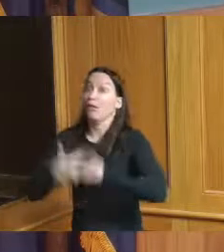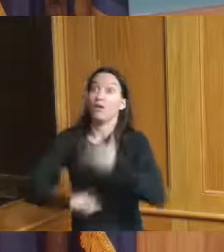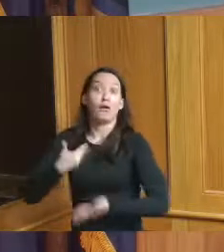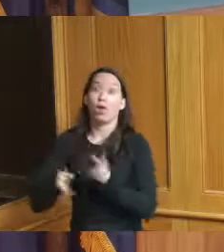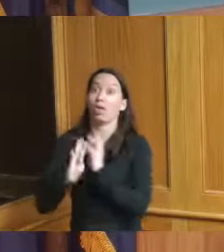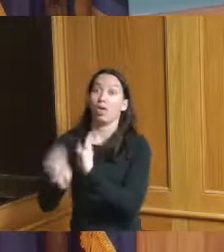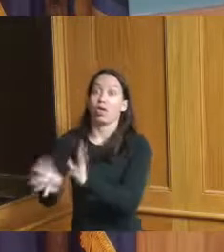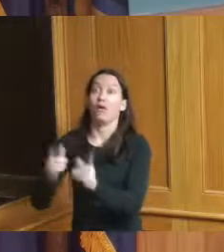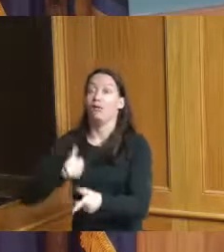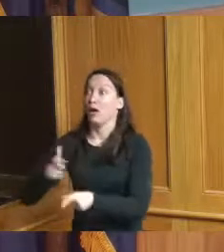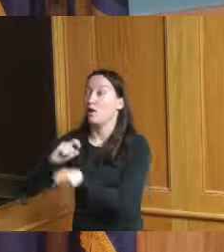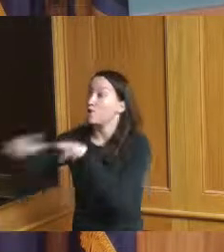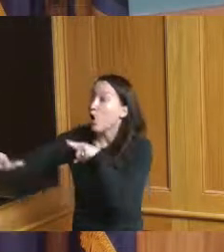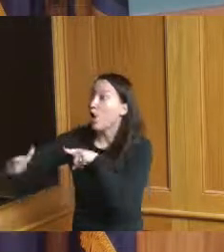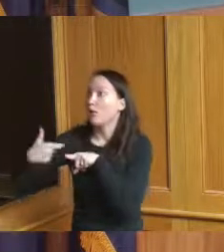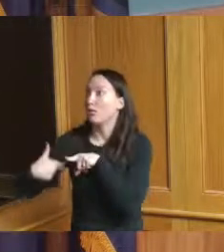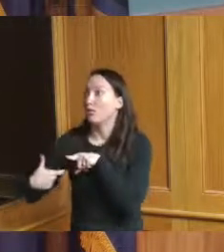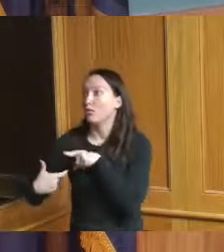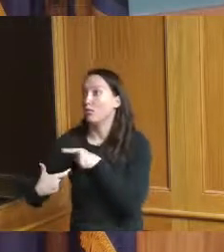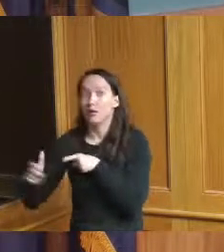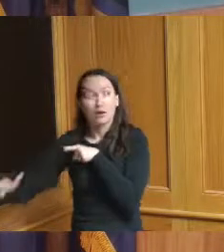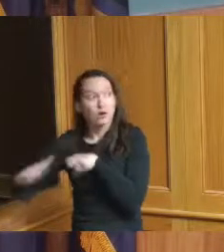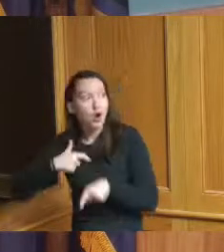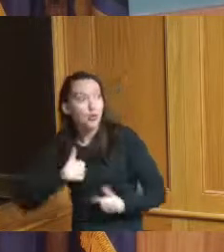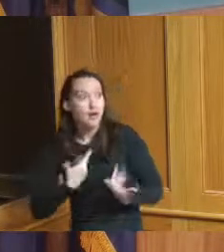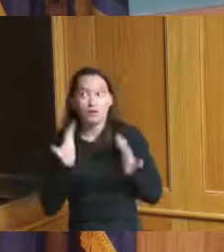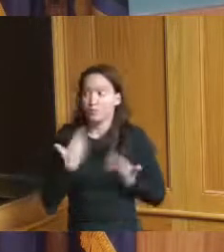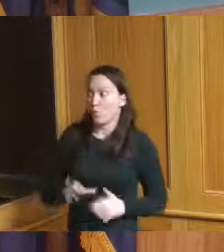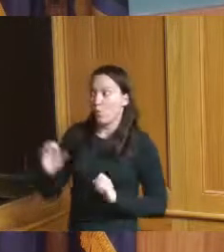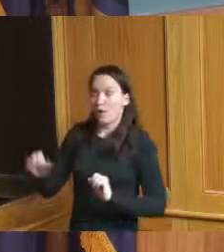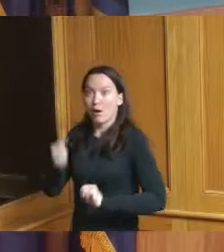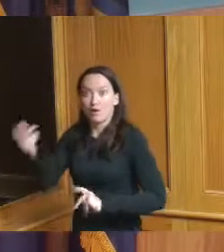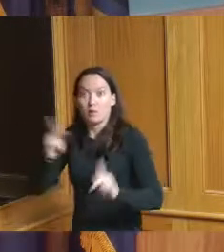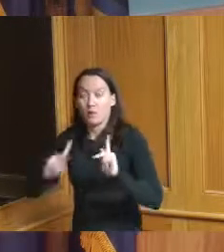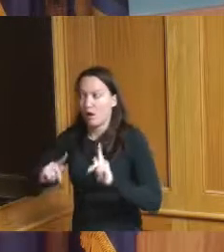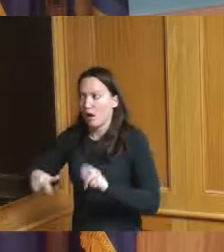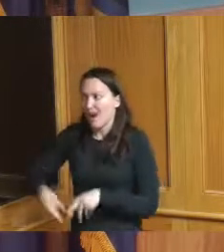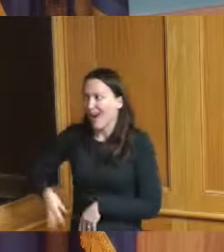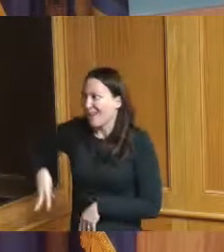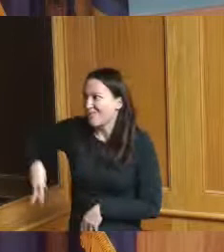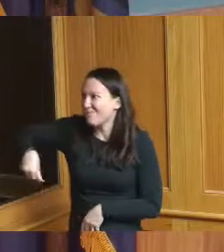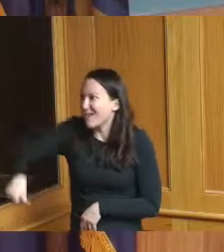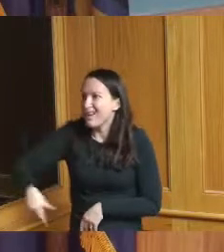been calling calling me but I'm sure others but they didn't call me over weekends and call our